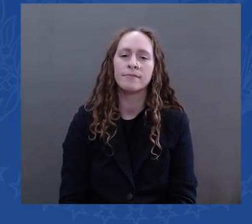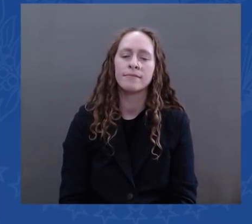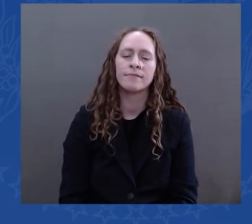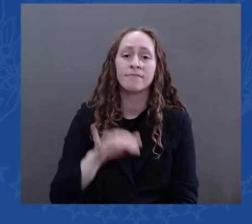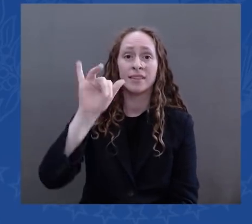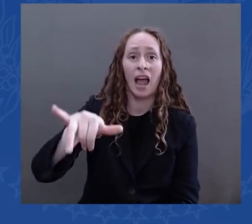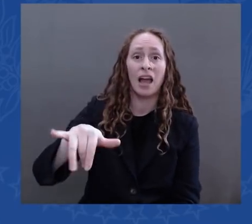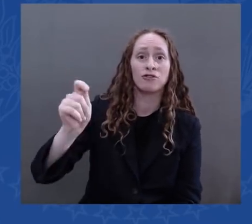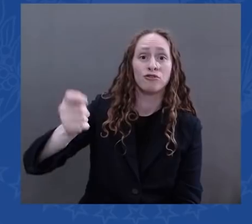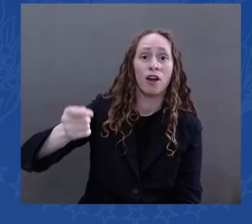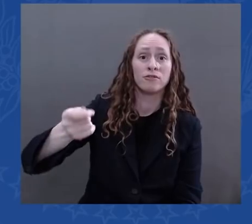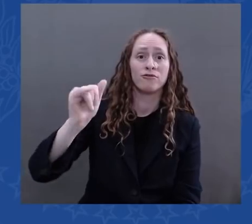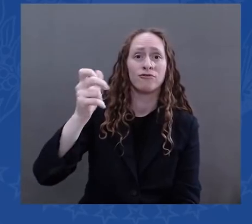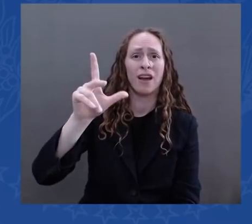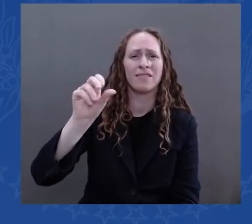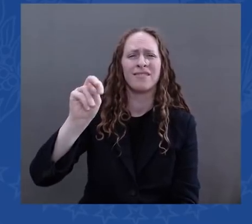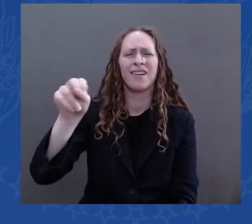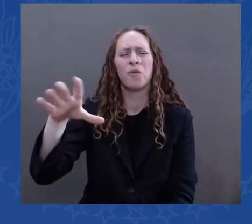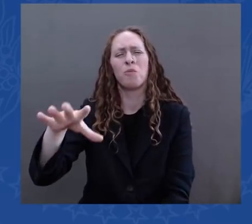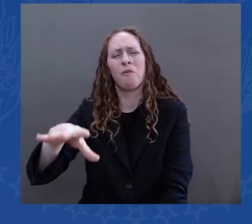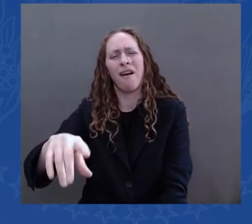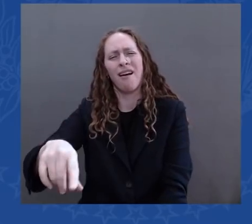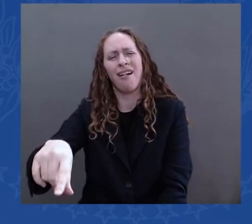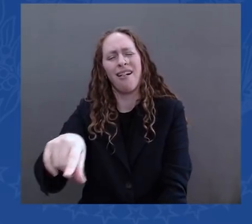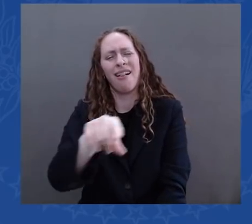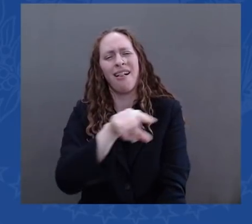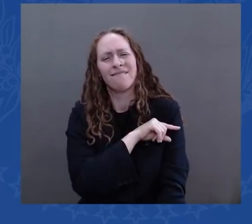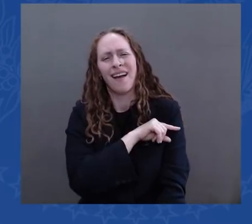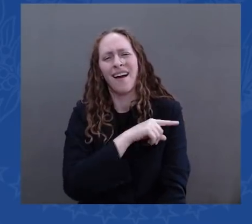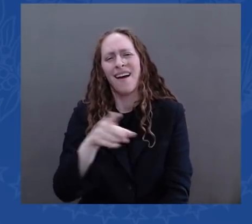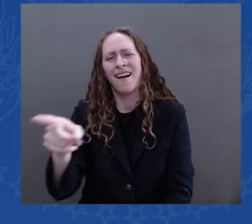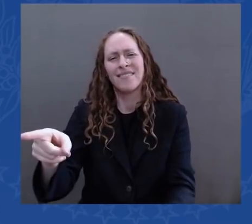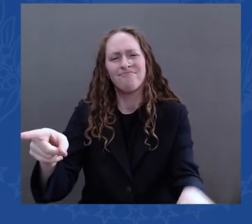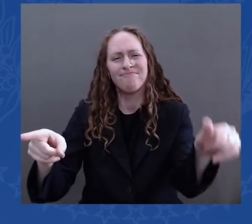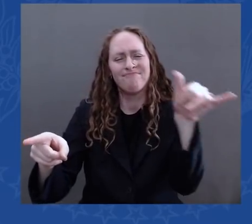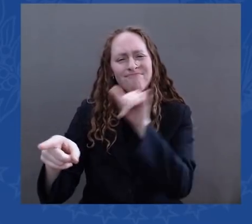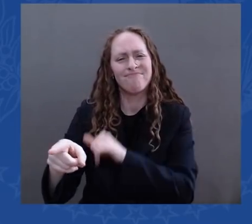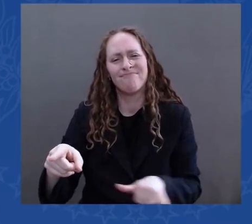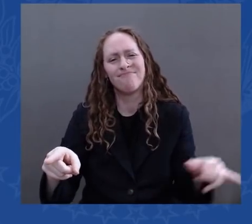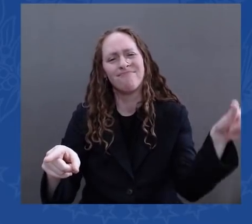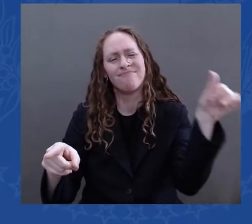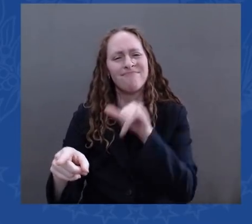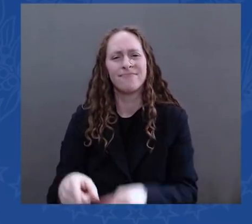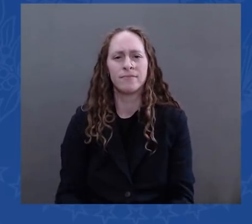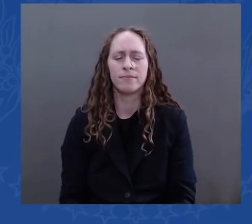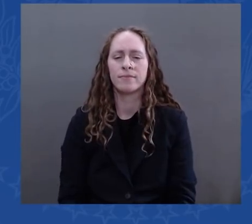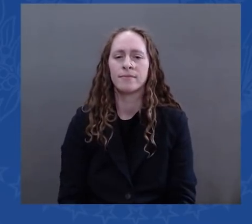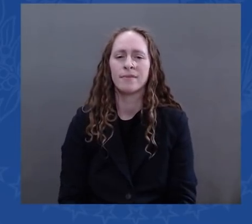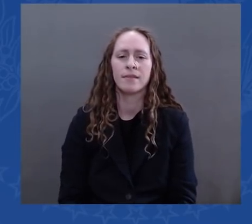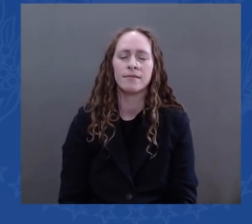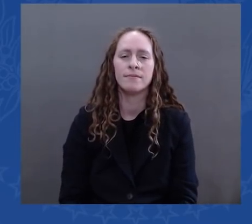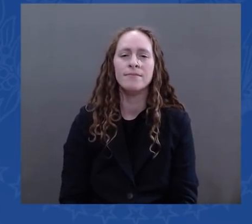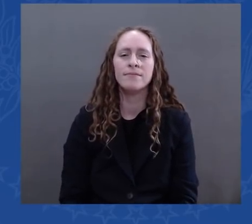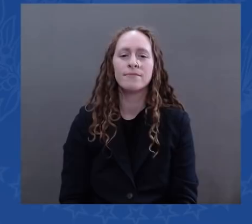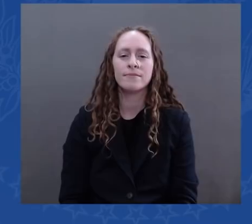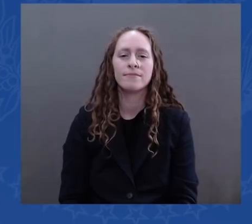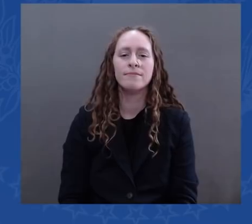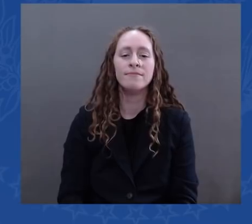in terms of her disposition, her intellectual capacity, her experience and background, and serving on two --